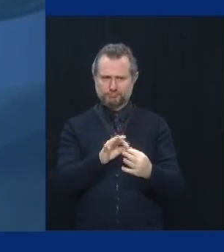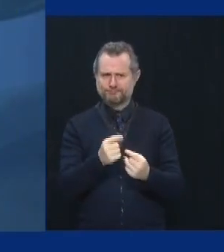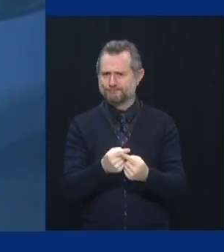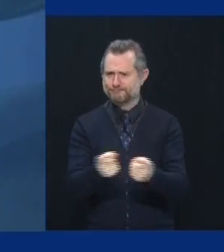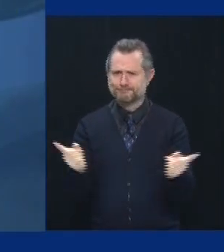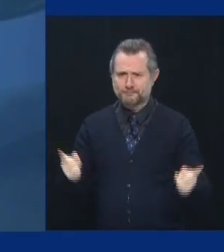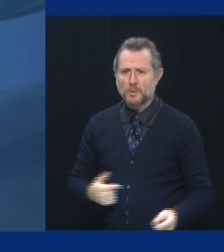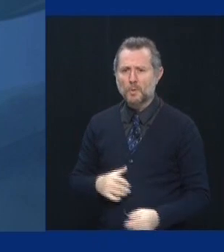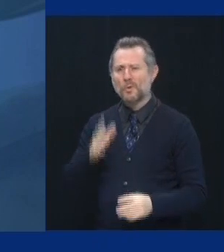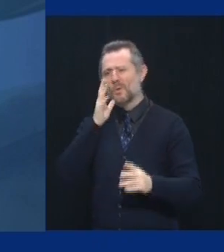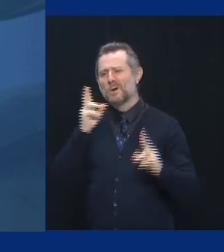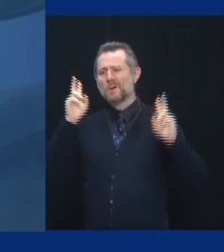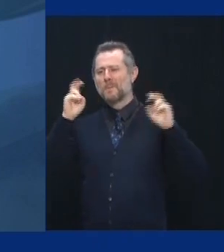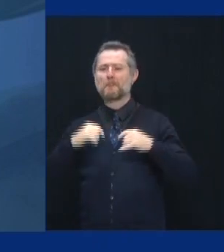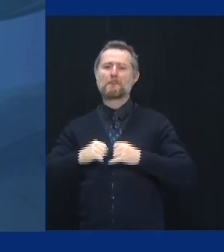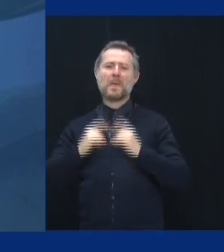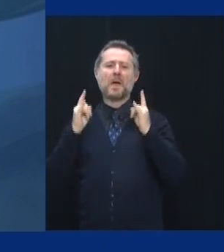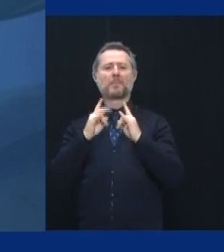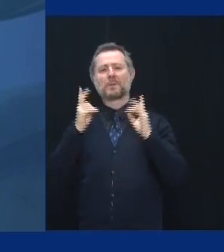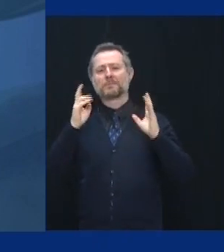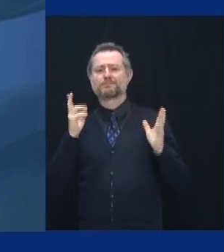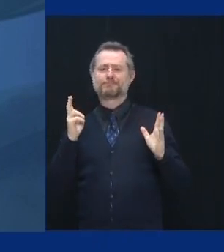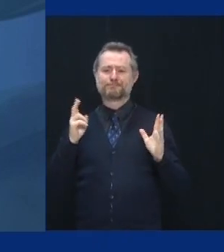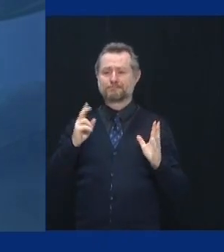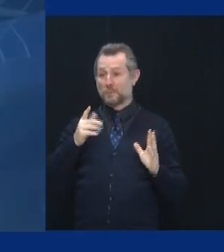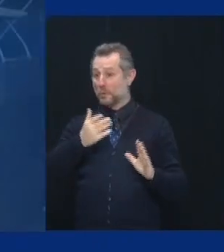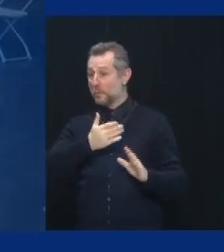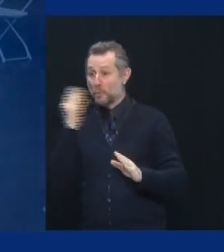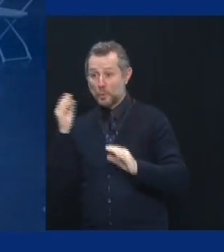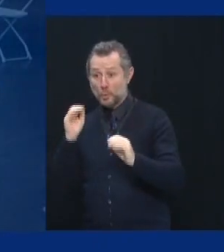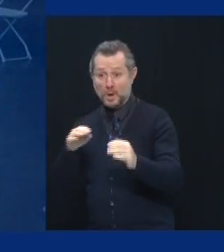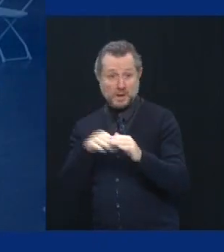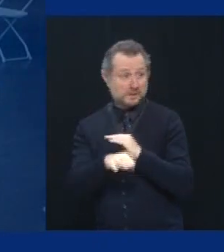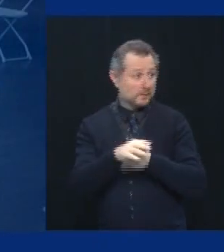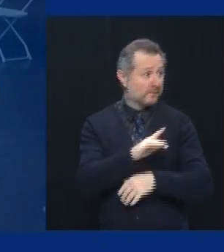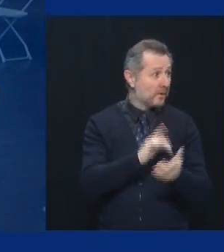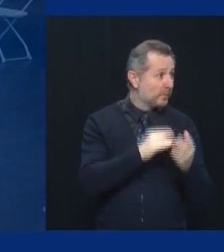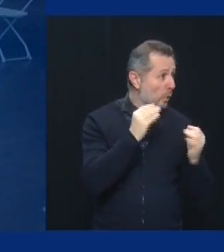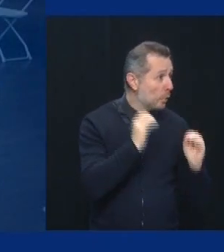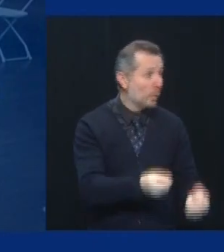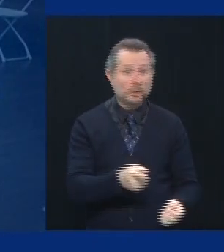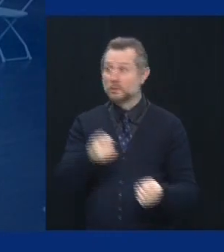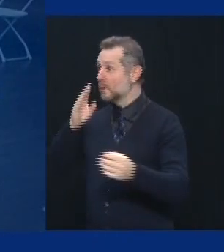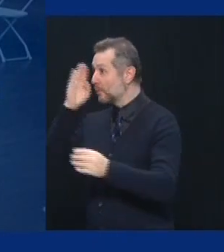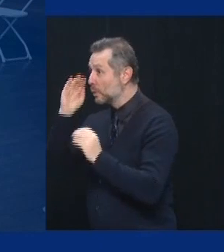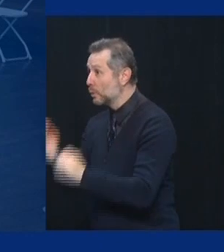SO, WE'RE REACHING OUT TO PUBLIC HOUSING, CHURCHES, COMMUNITY CENTERS. WE'RE OPENING POP-UP VACCINATION